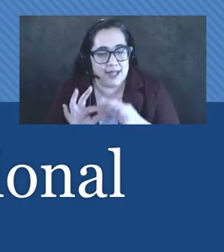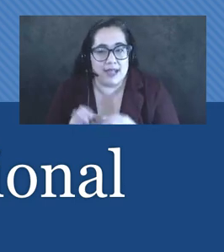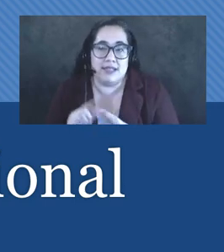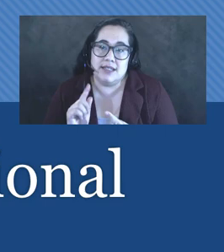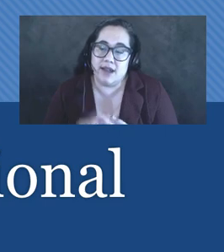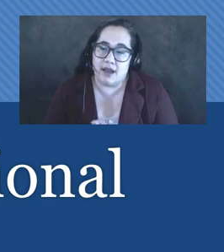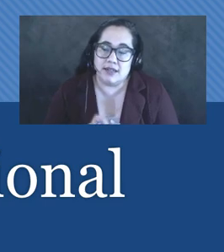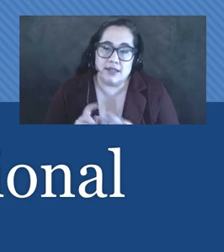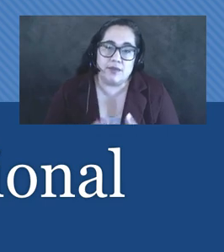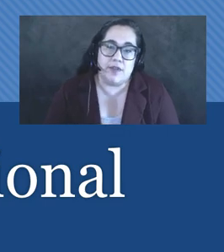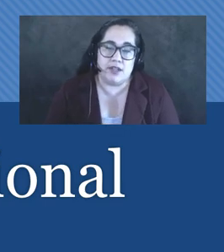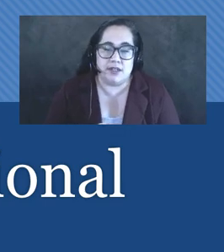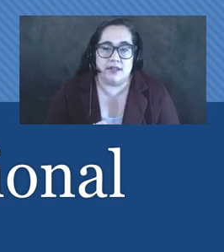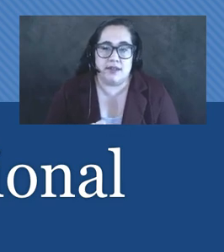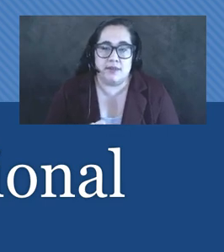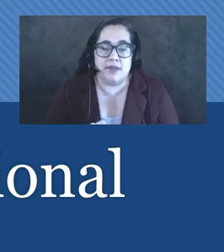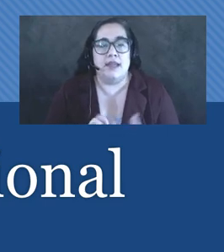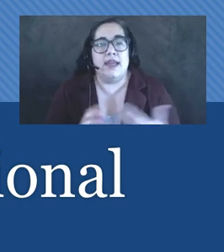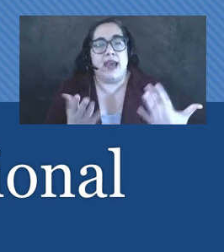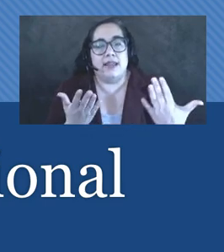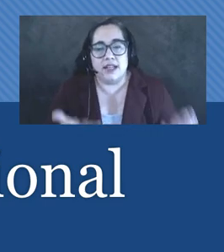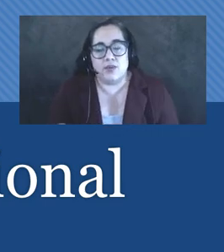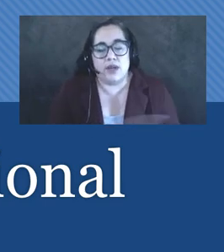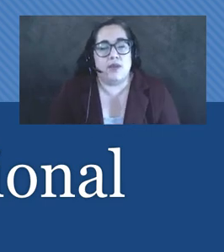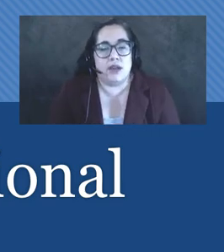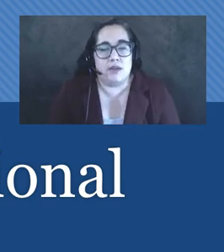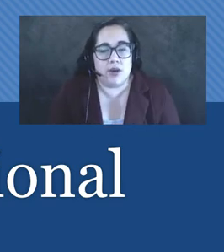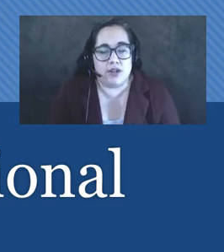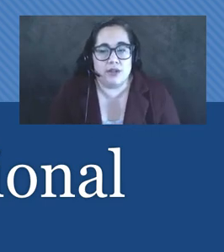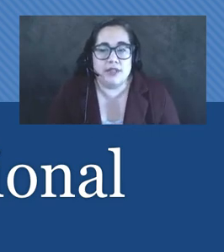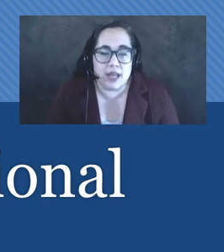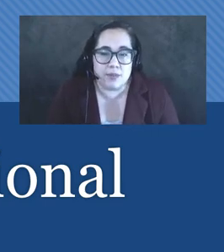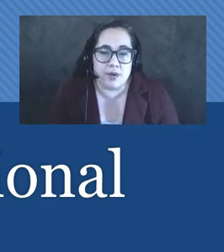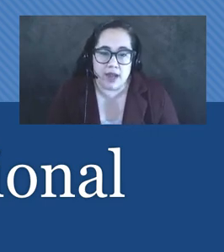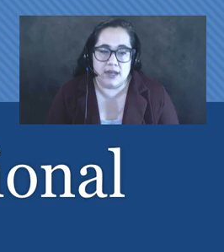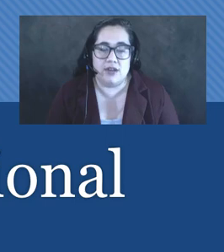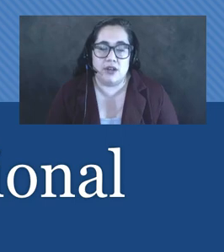ties on to conduct and professionalism. And that's what I want to impart to you. Take pride in your